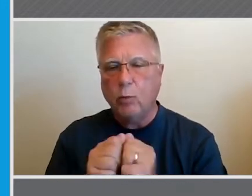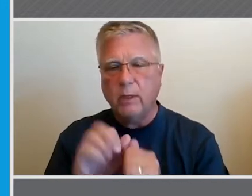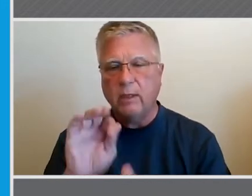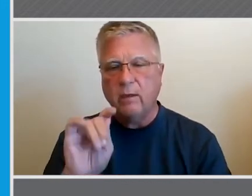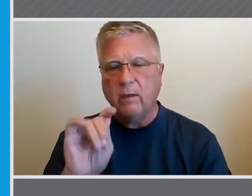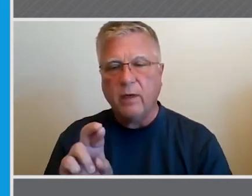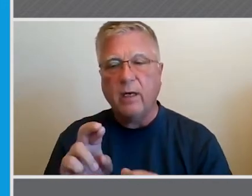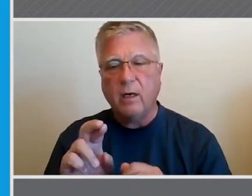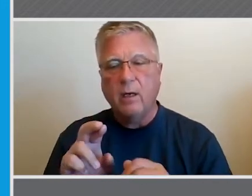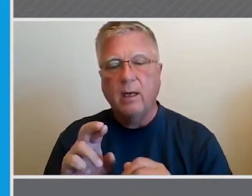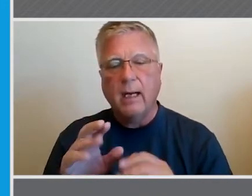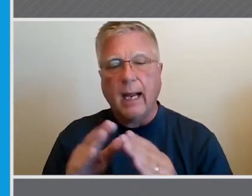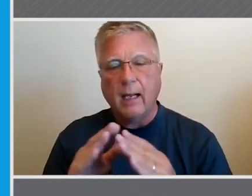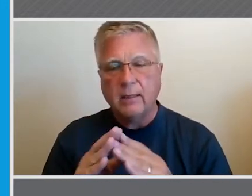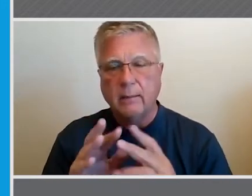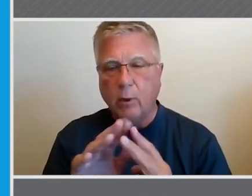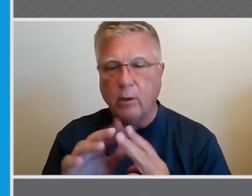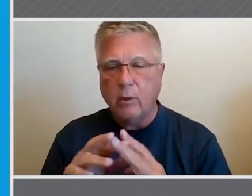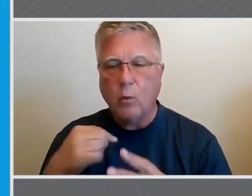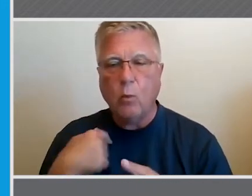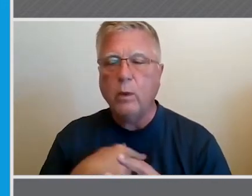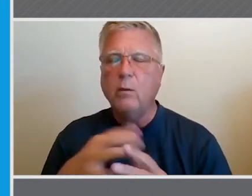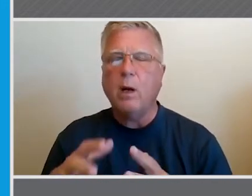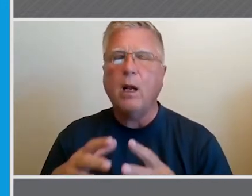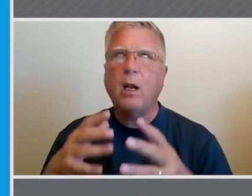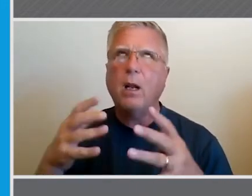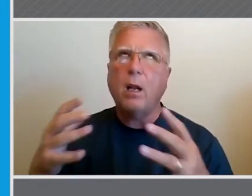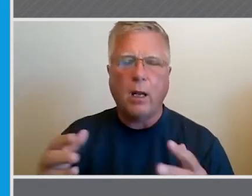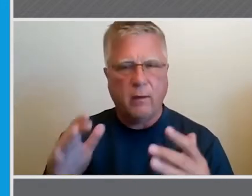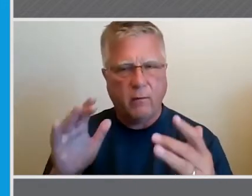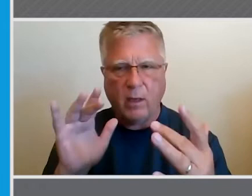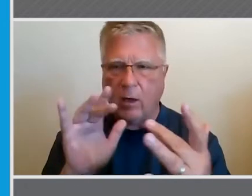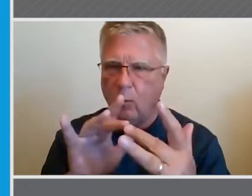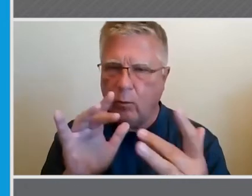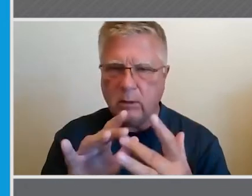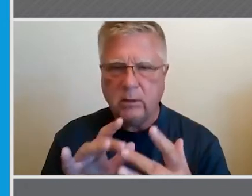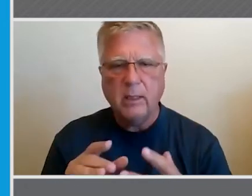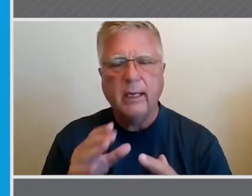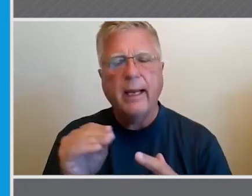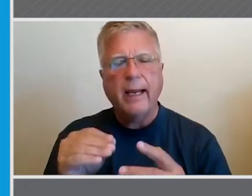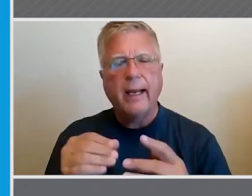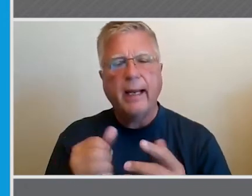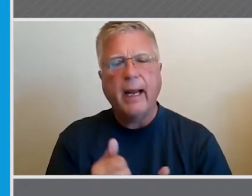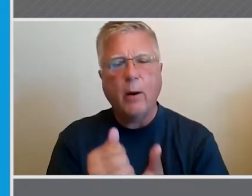We do do a lot of outreach we also partner with them on testing what is testing.